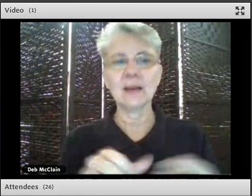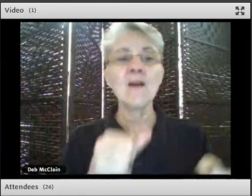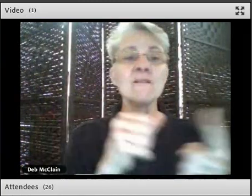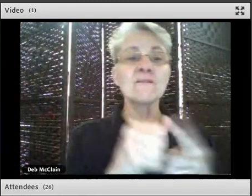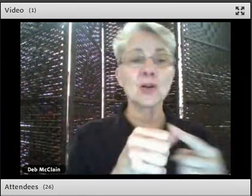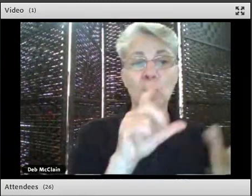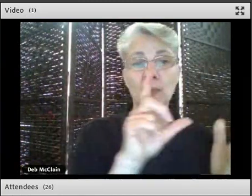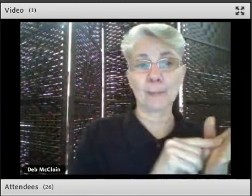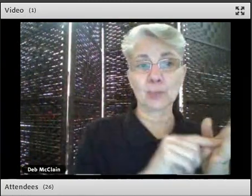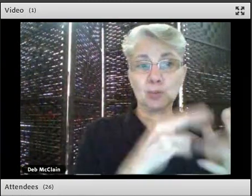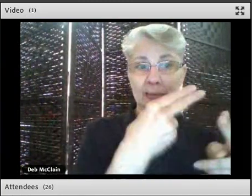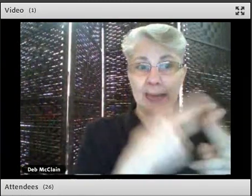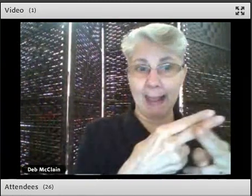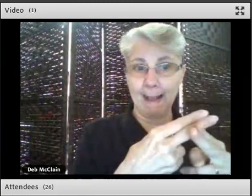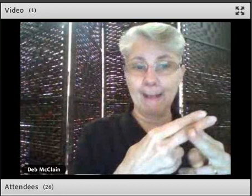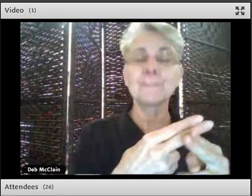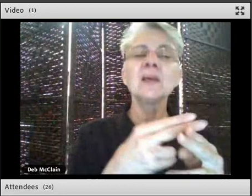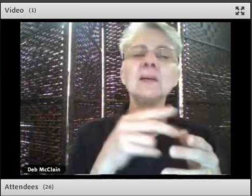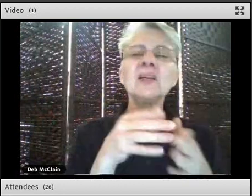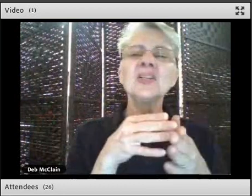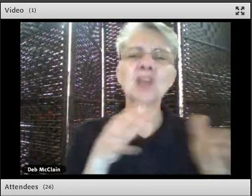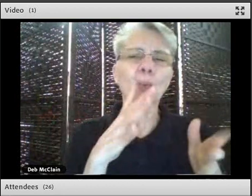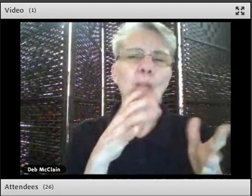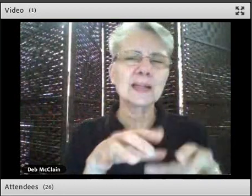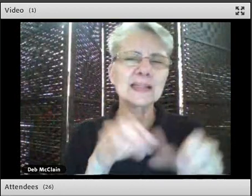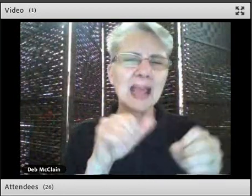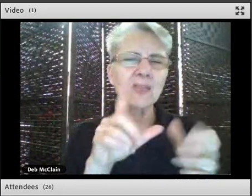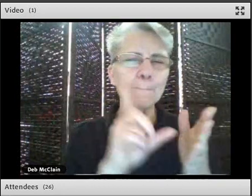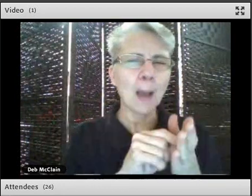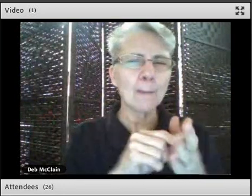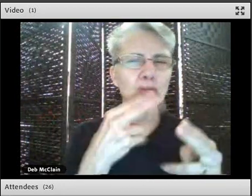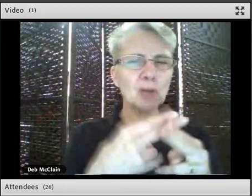from the same source as the title proper.